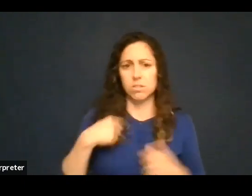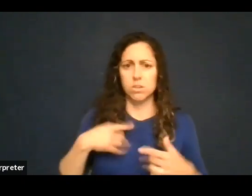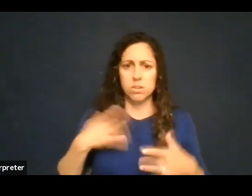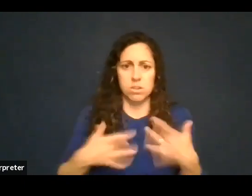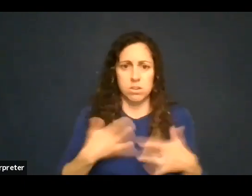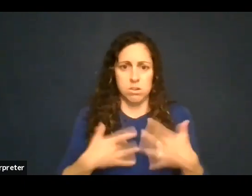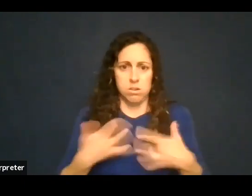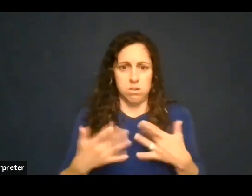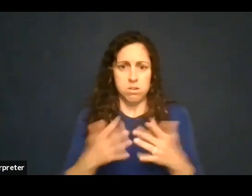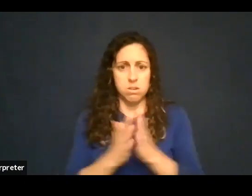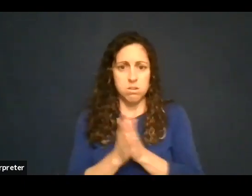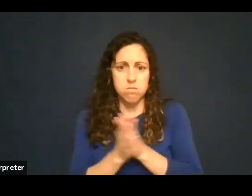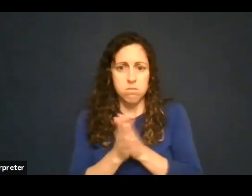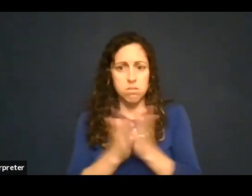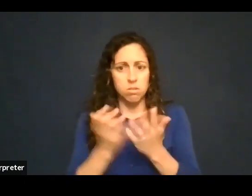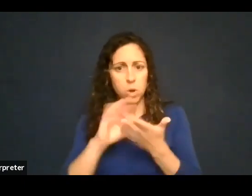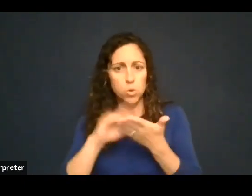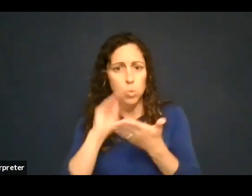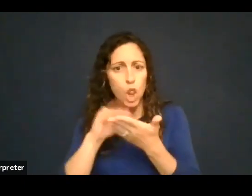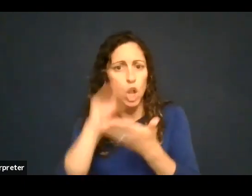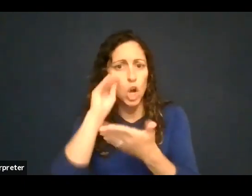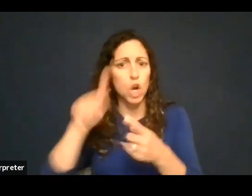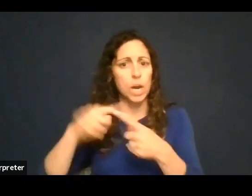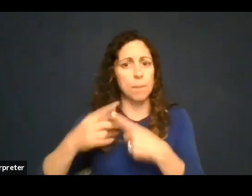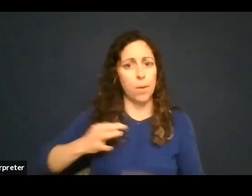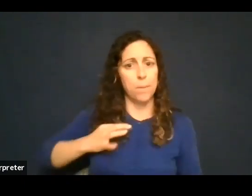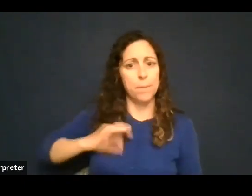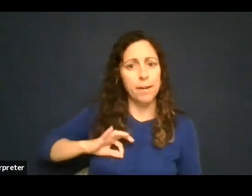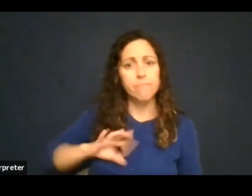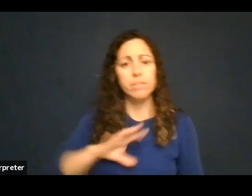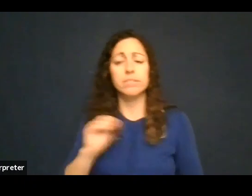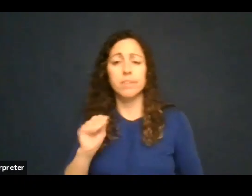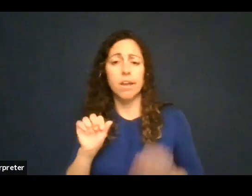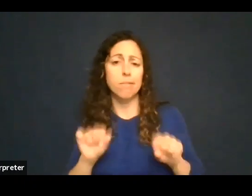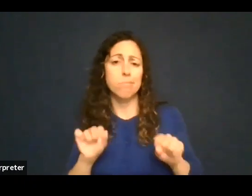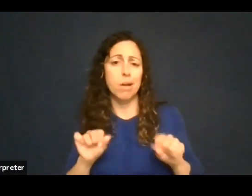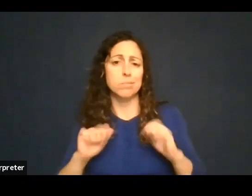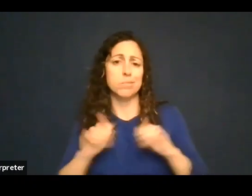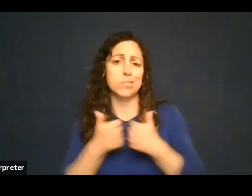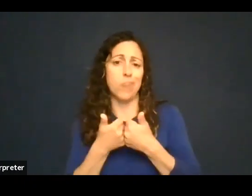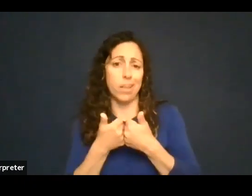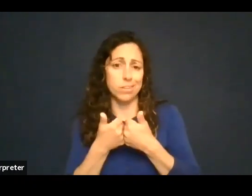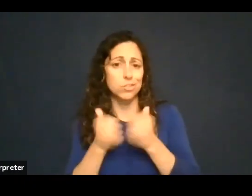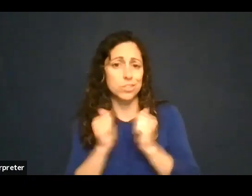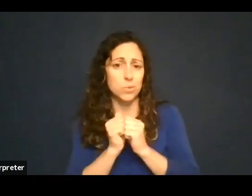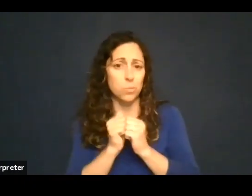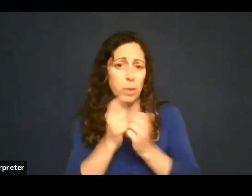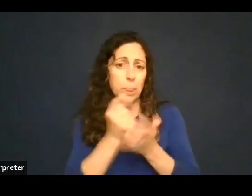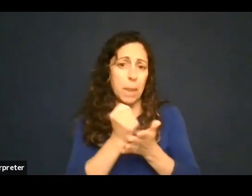and also potential challenges with them. And I just want to, not because it's in my company,